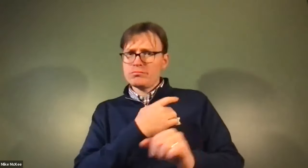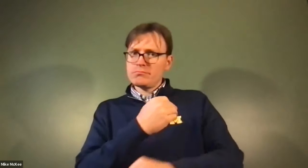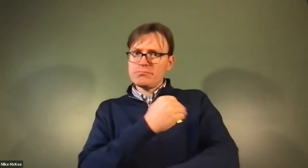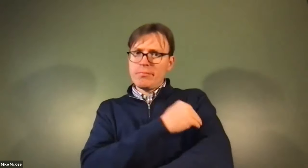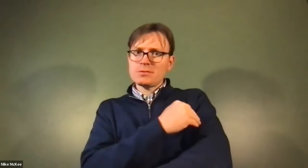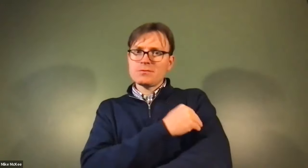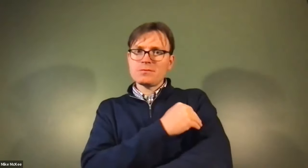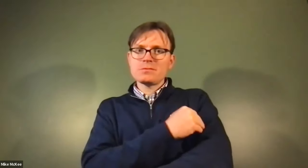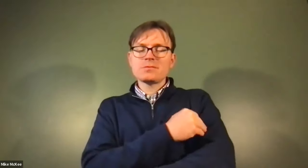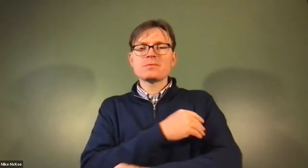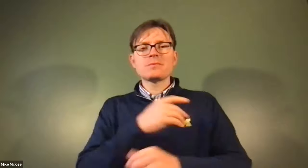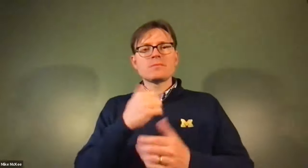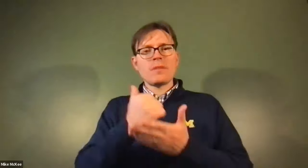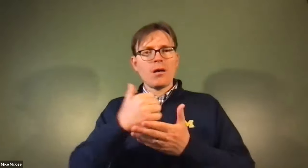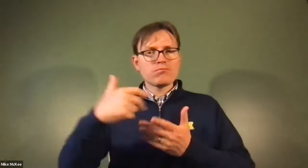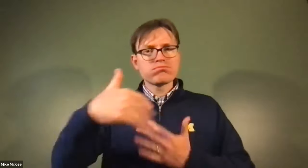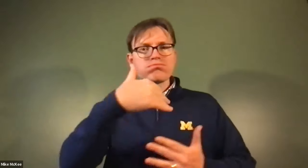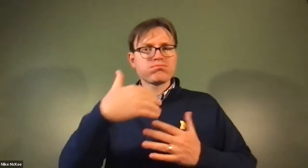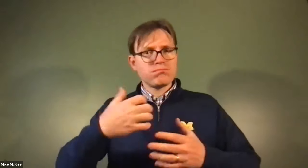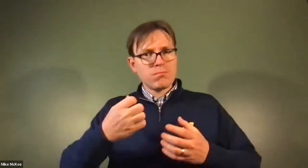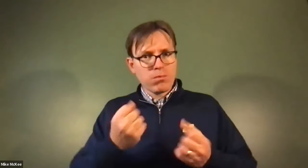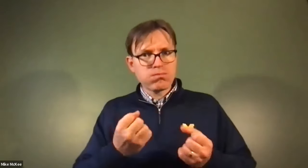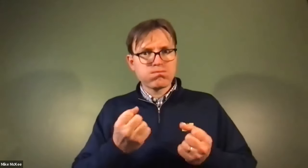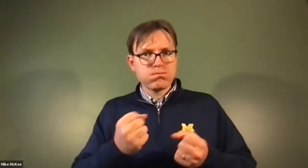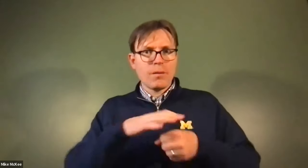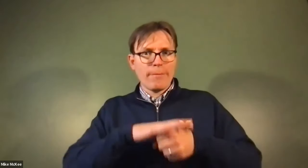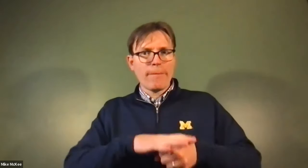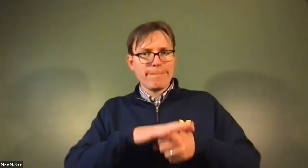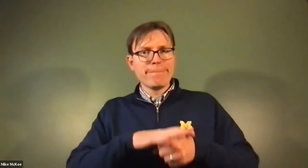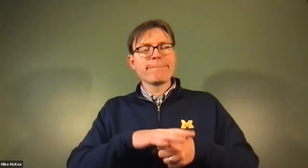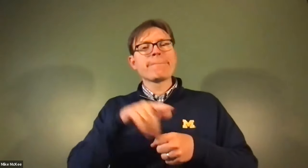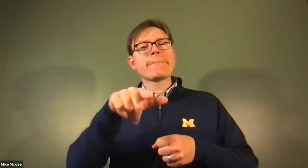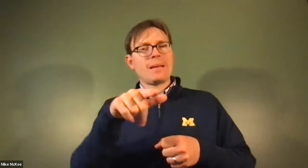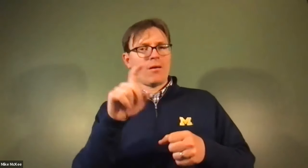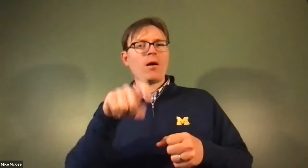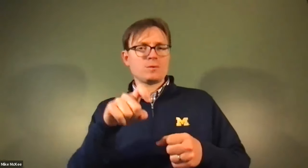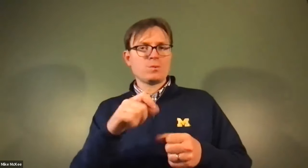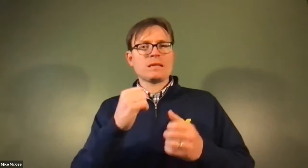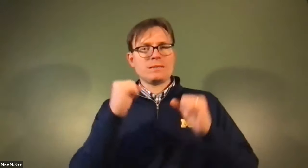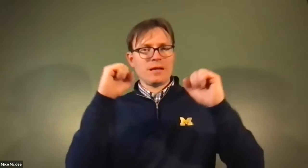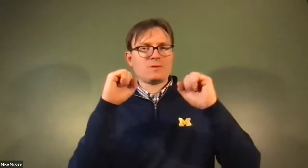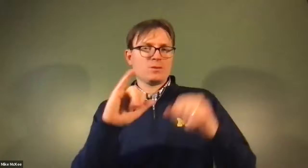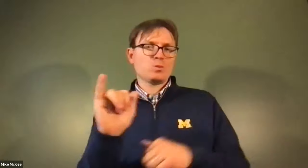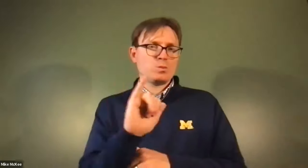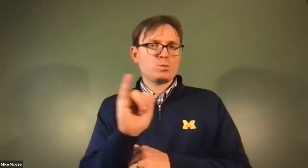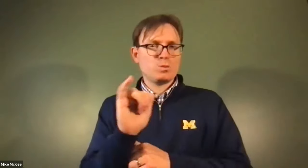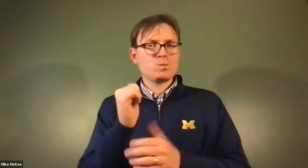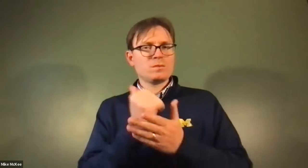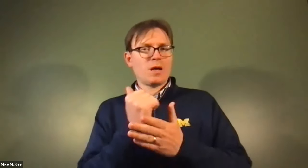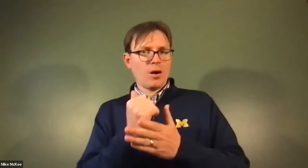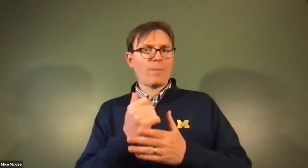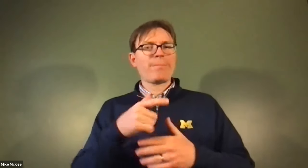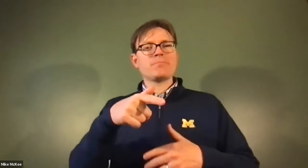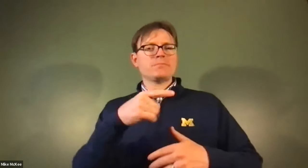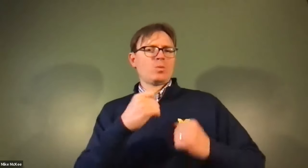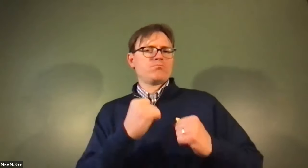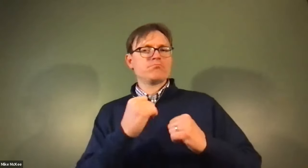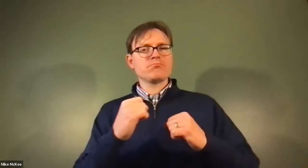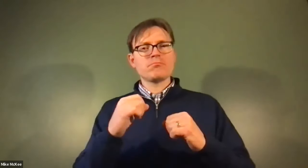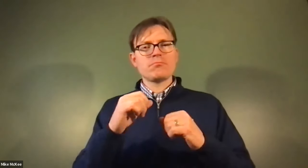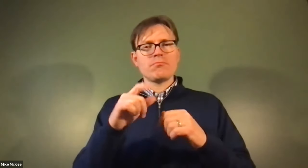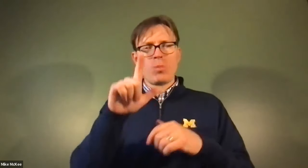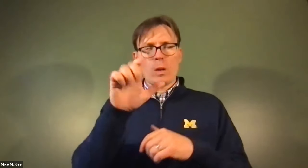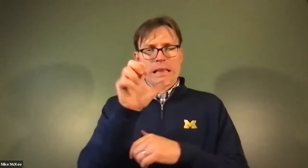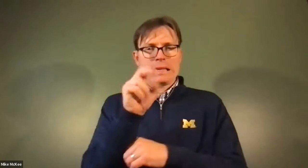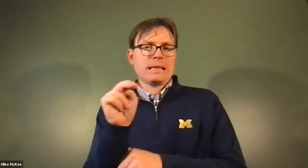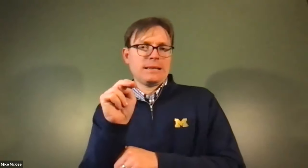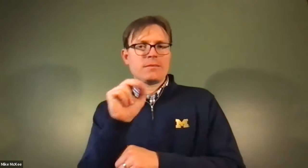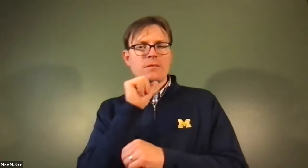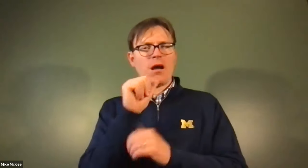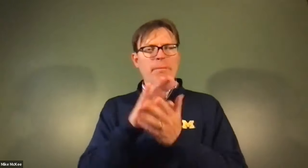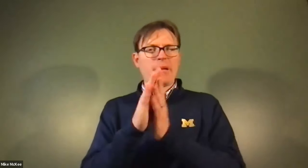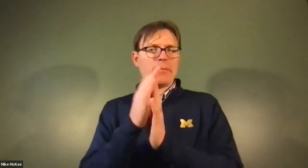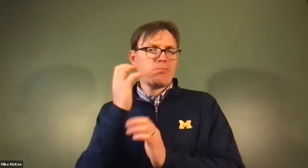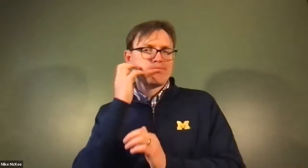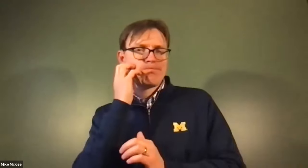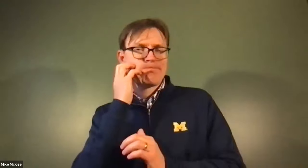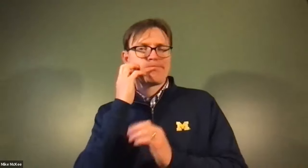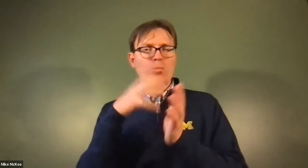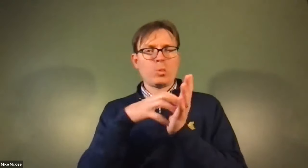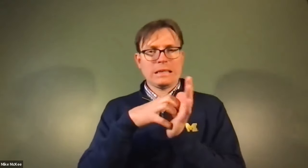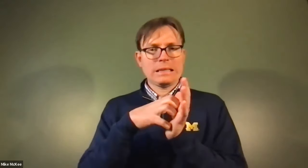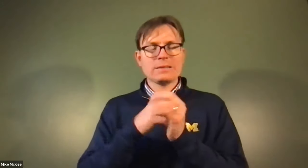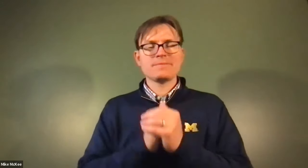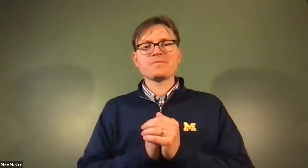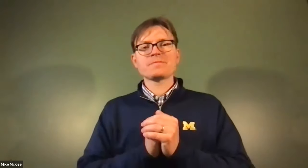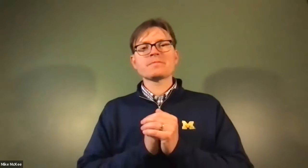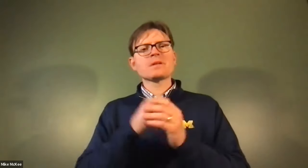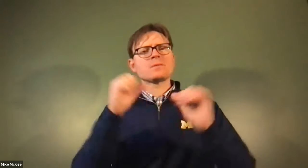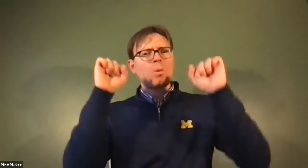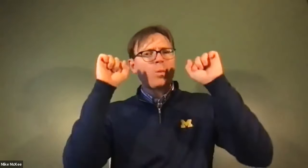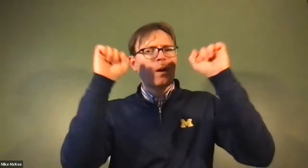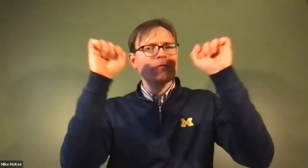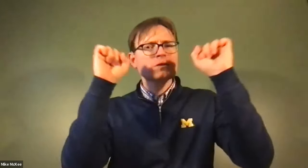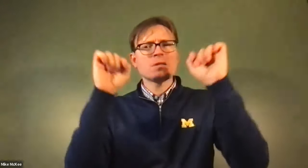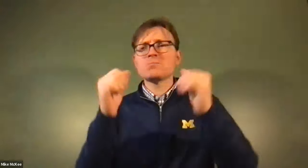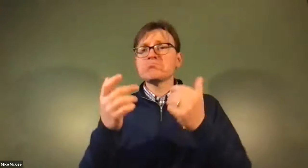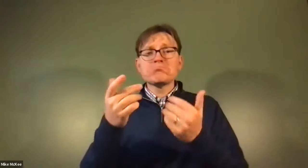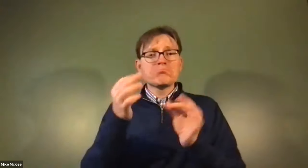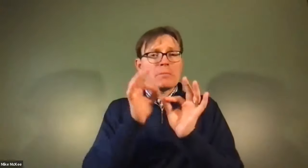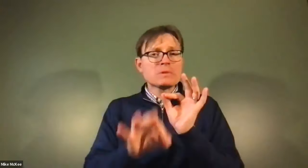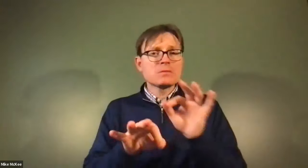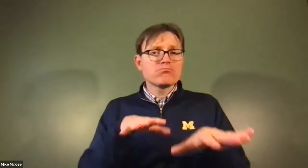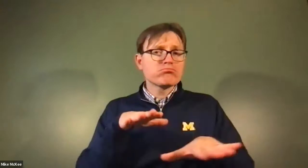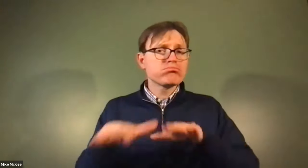James Cech: exercise is also beneficial because remember the heart is a muscle it's circulating the blood, through your system, so you need exercise that keeps the heart, healthy and lean you don't want the heart to become thicker and weaker.